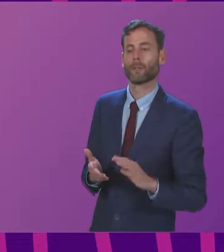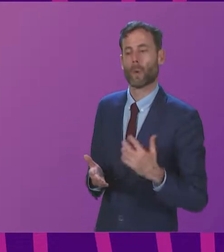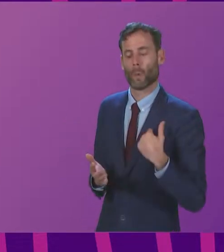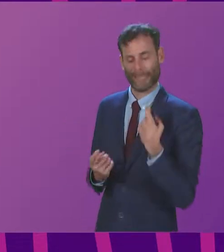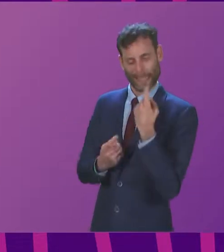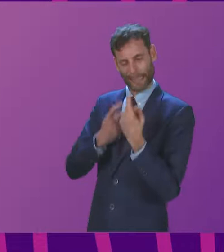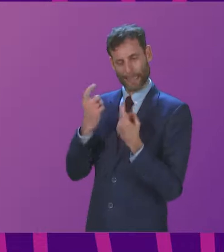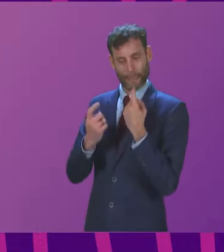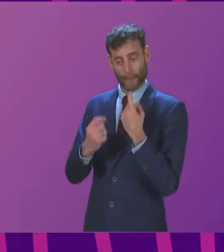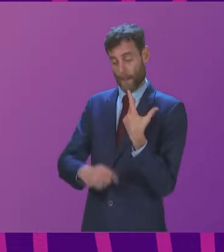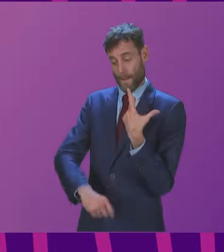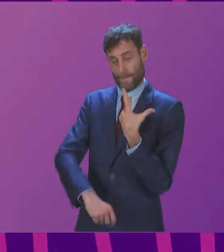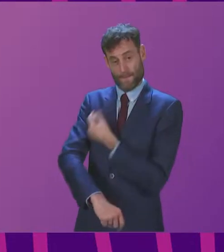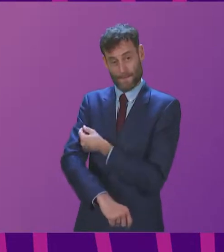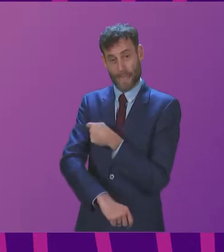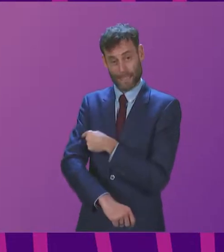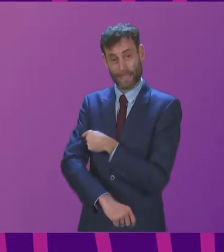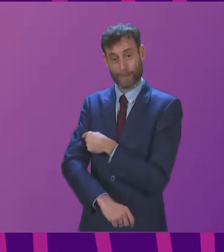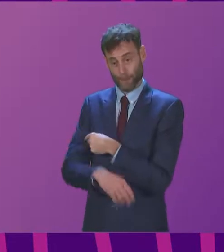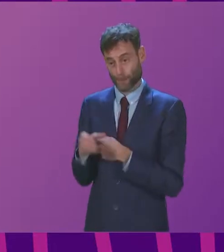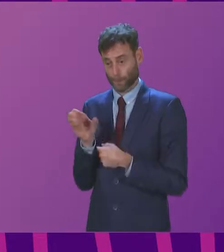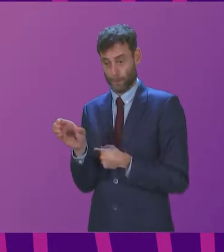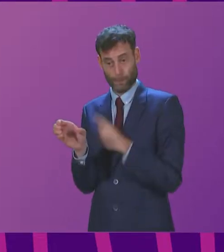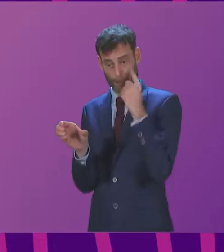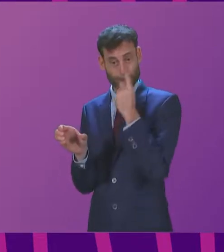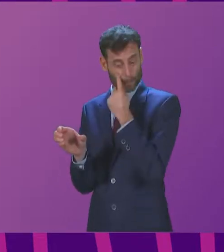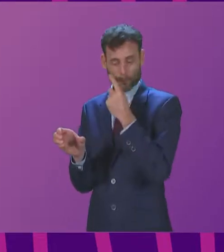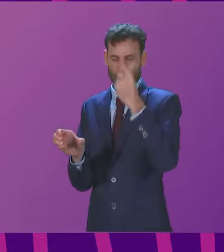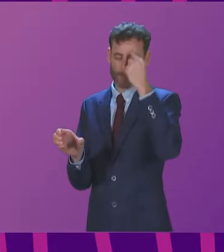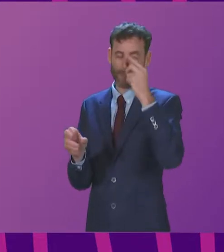impact that vaccination certification has on the operation of businesses, we have concluded that,